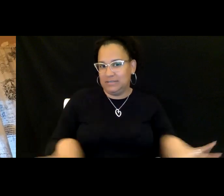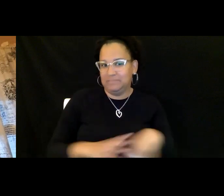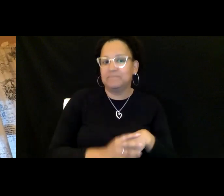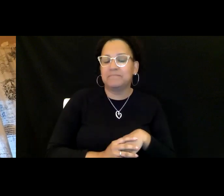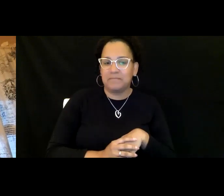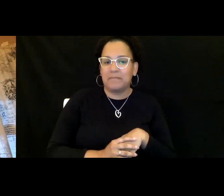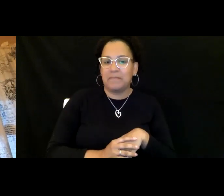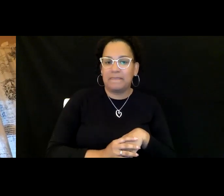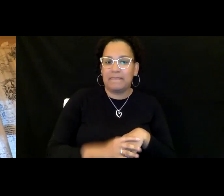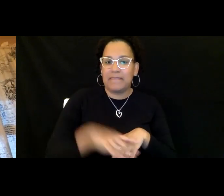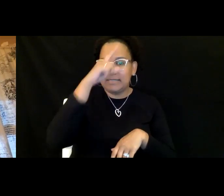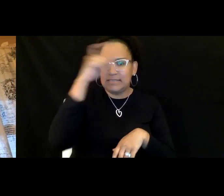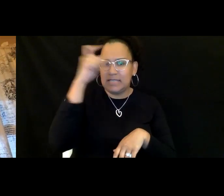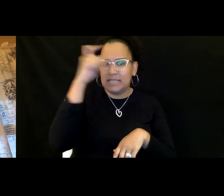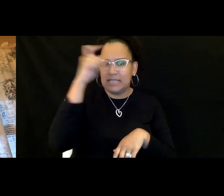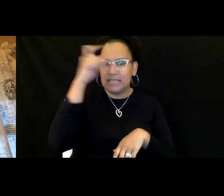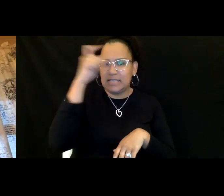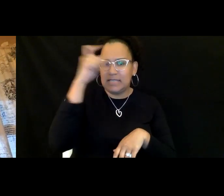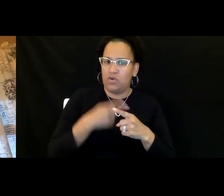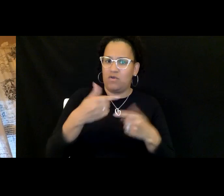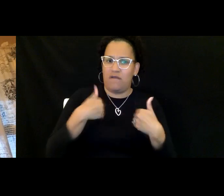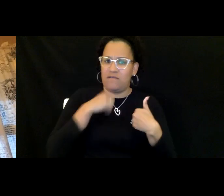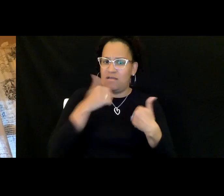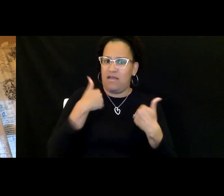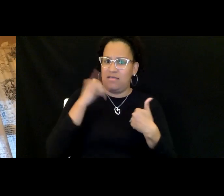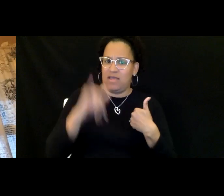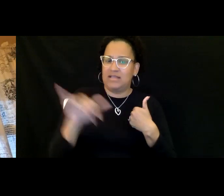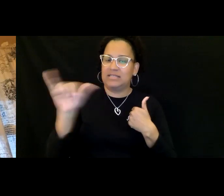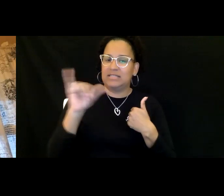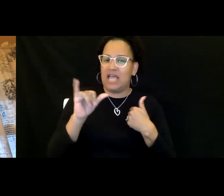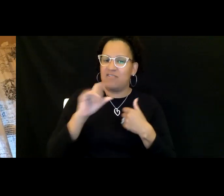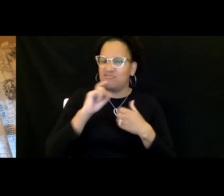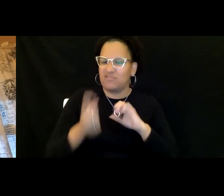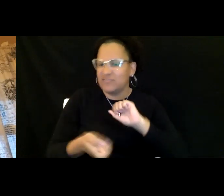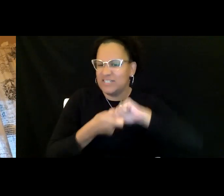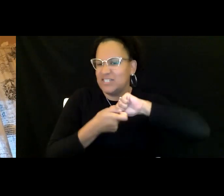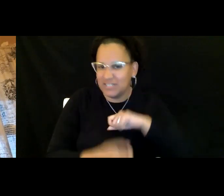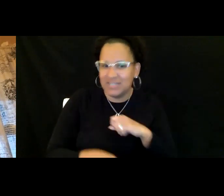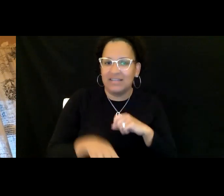Liv Mammone: summer when you haven't had it is like a revenge angel know feasts.